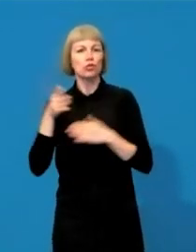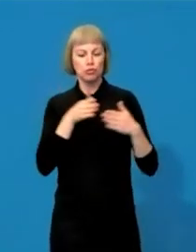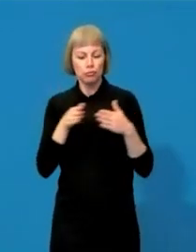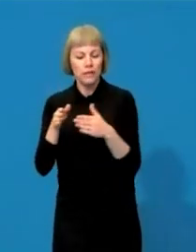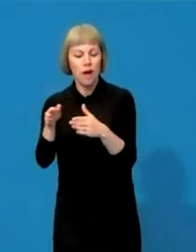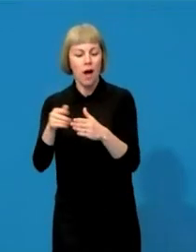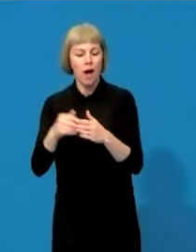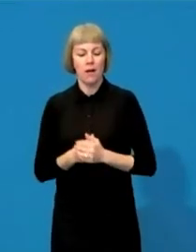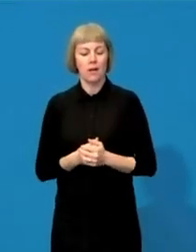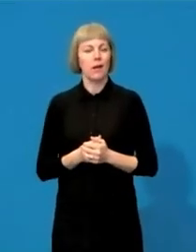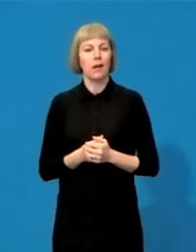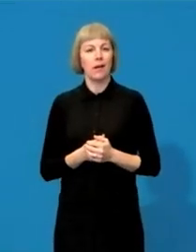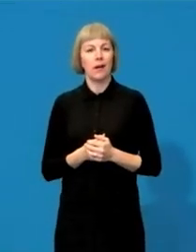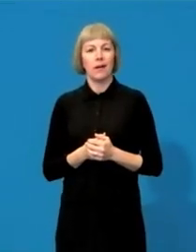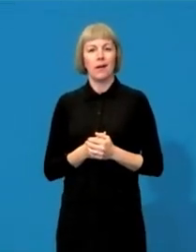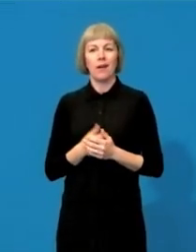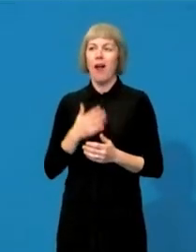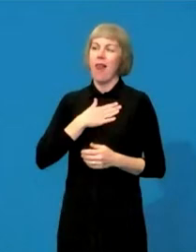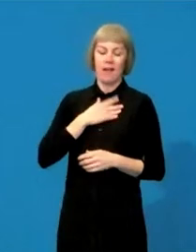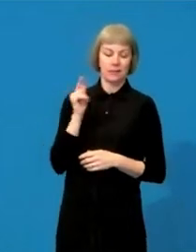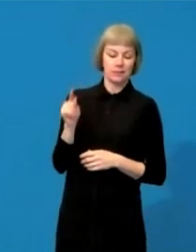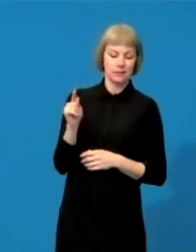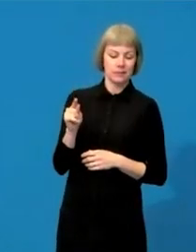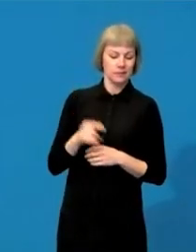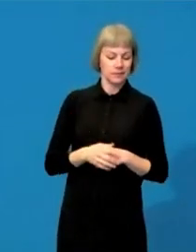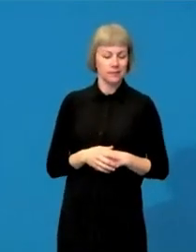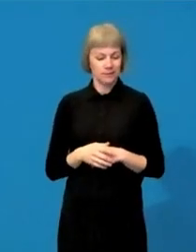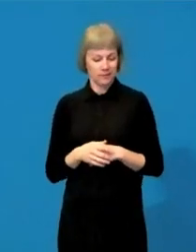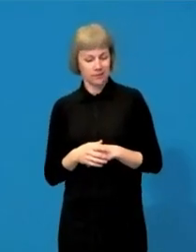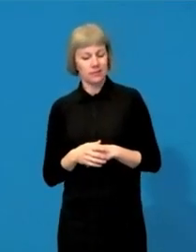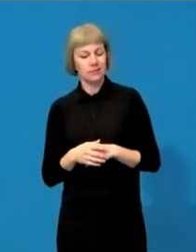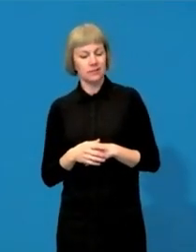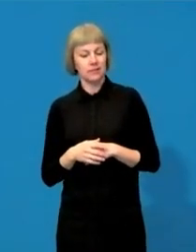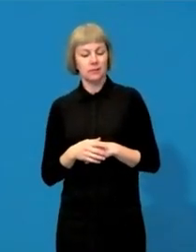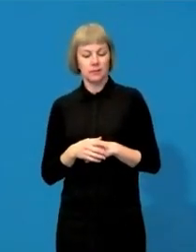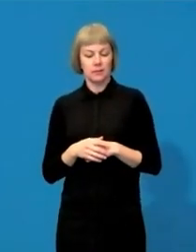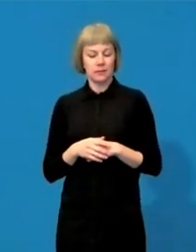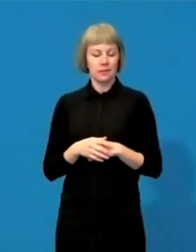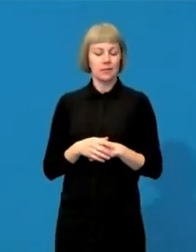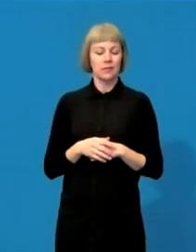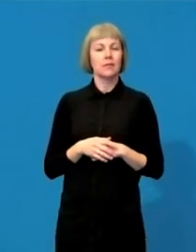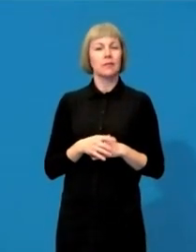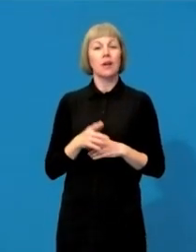You won't see me for the - until - until I say I got to get the kids back or they say they are going to bring the kids back, you know.